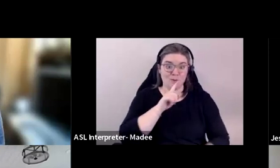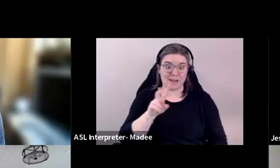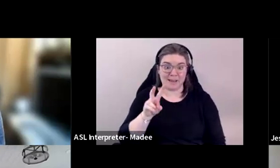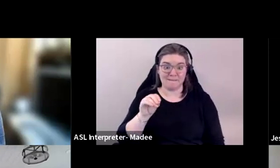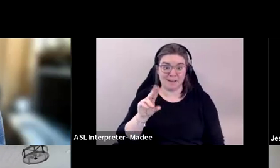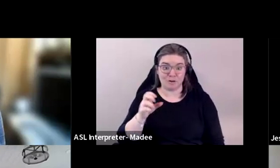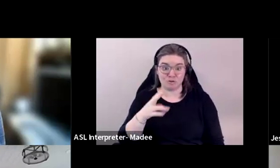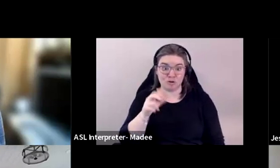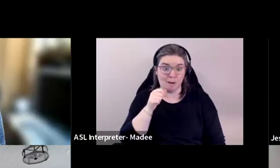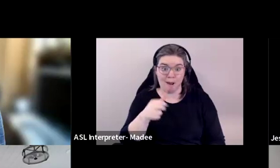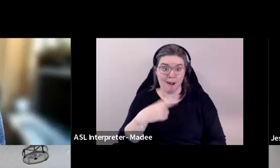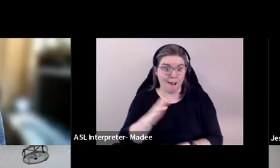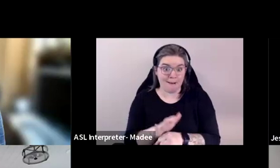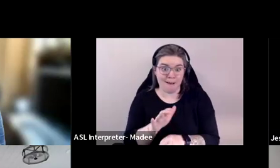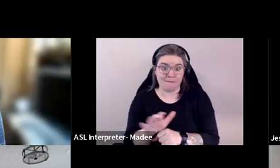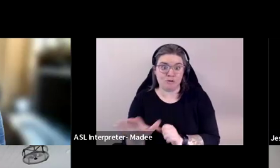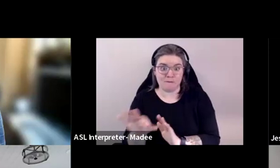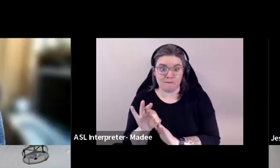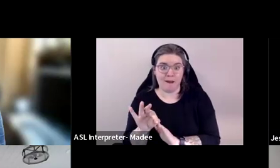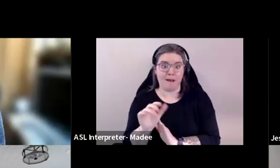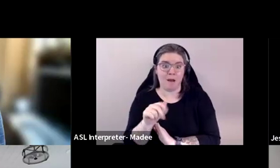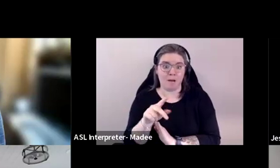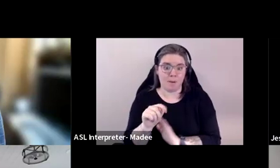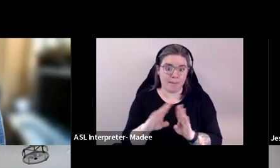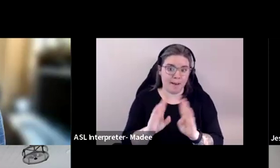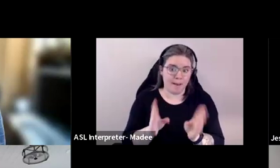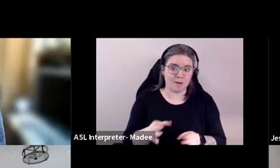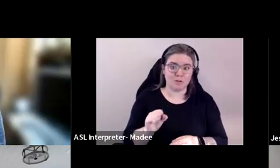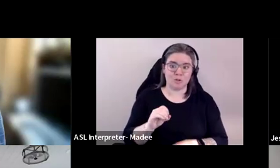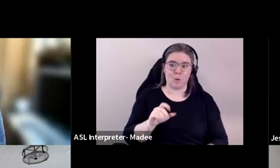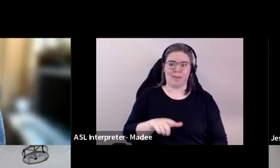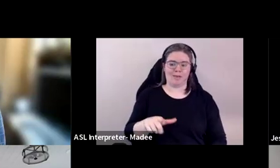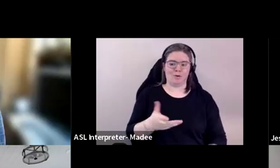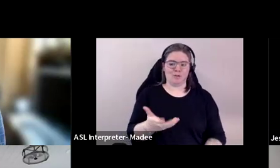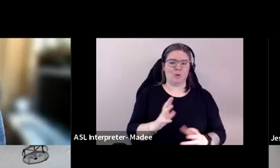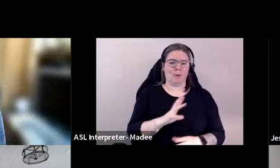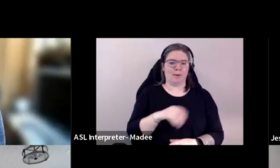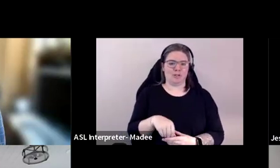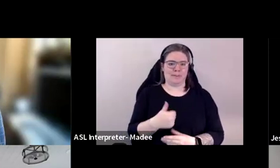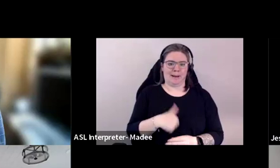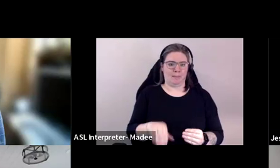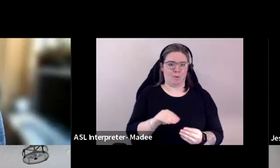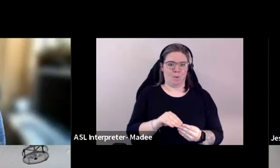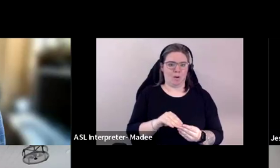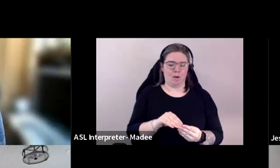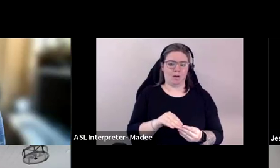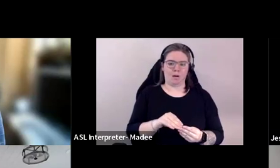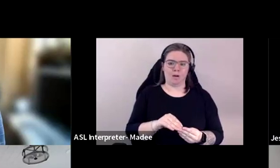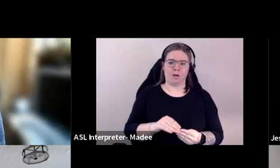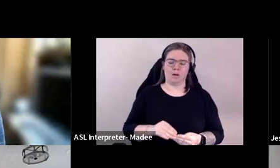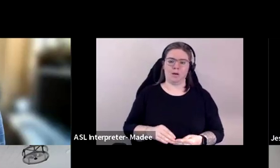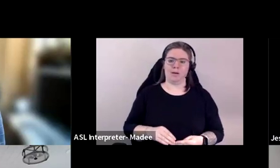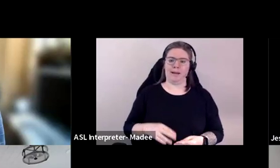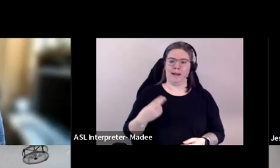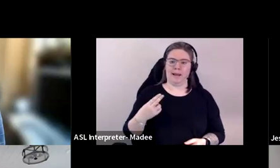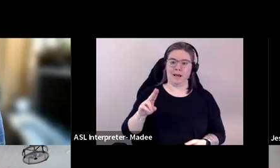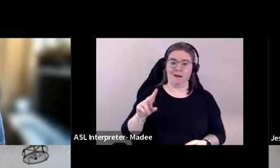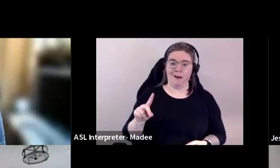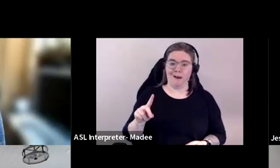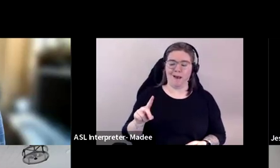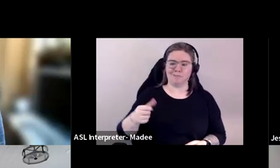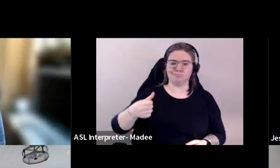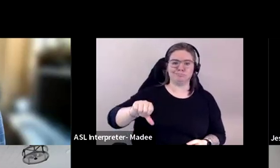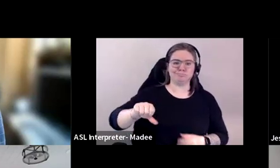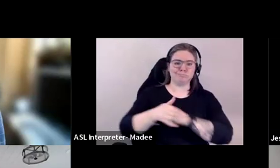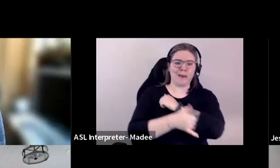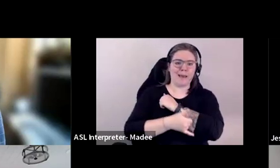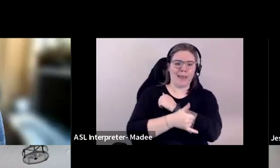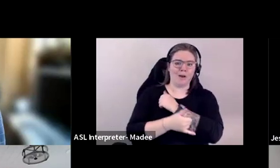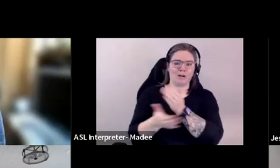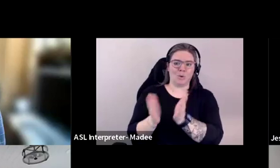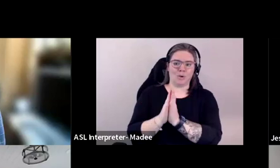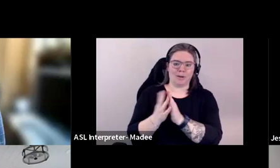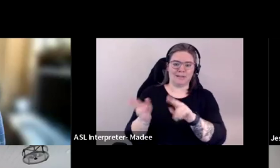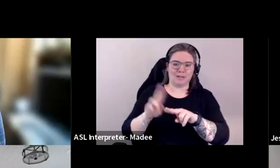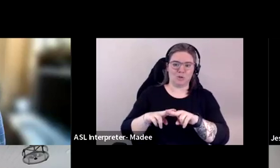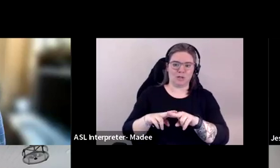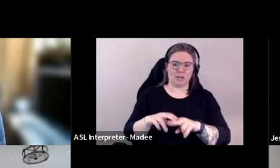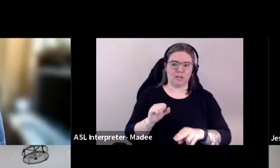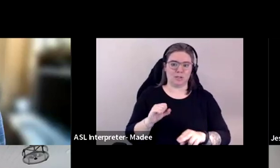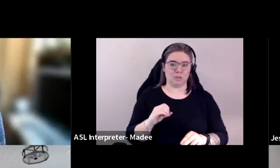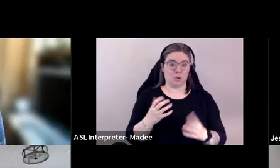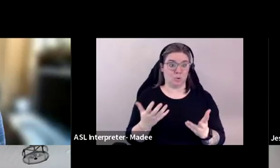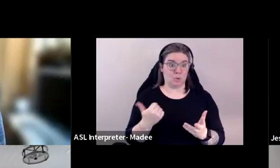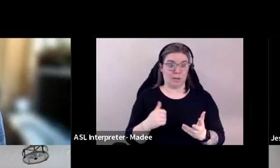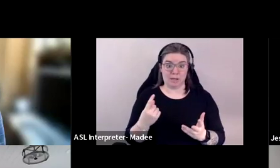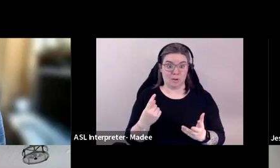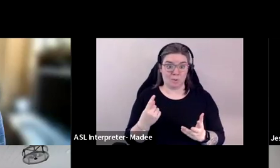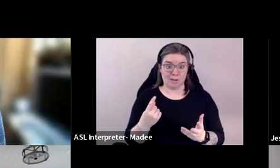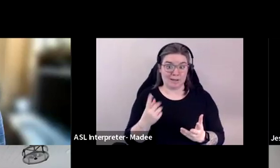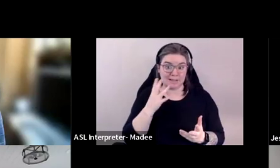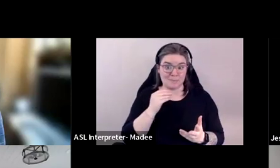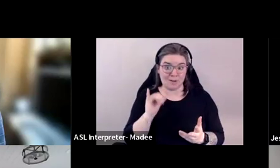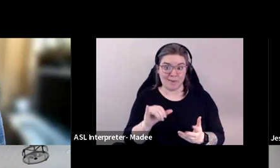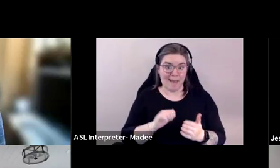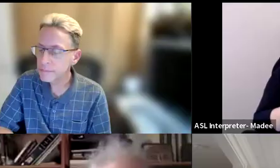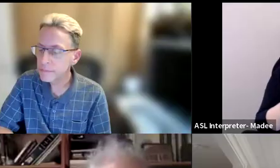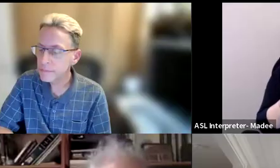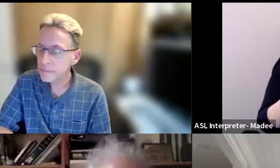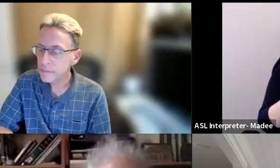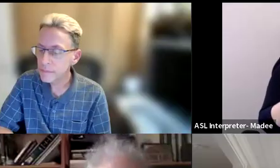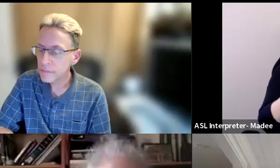Rebecca /APRIL: To actually find an apartment or a house. So landlords don't want to participate in that program anymore. And HUD turned down the county's request for an increase. And so she asked a question about, is anybody else having this? And how do you go about getting vouchers raised?